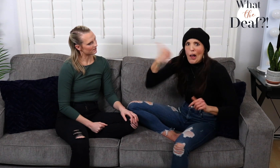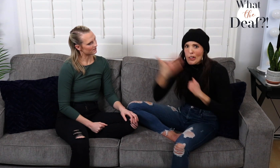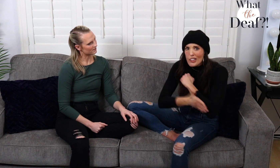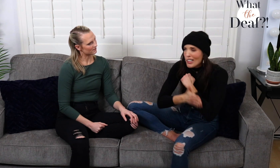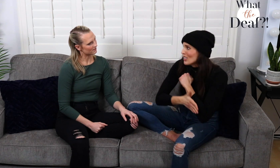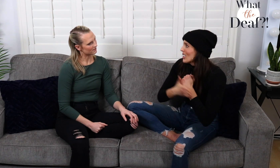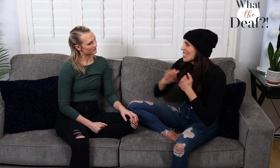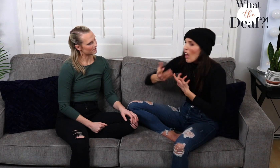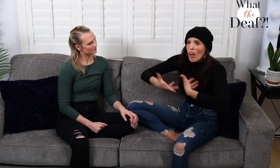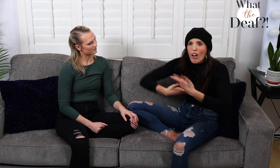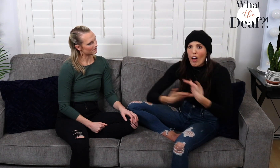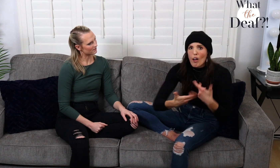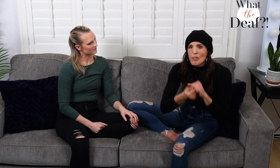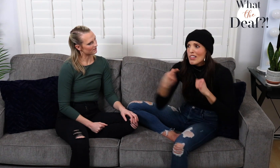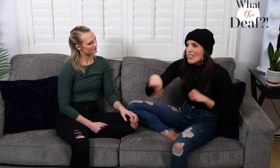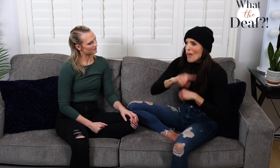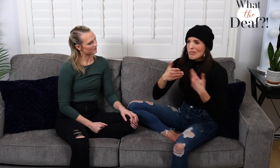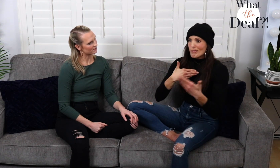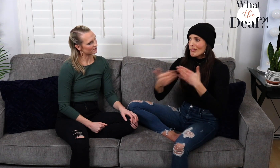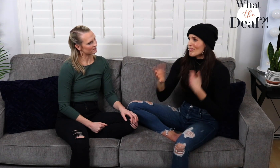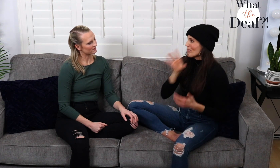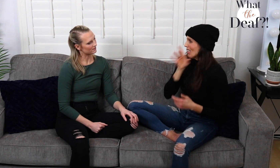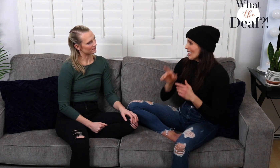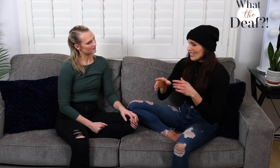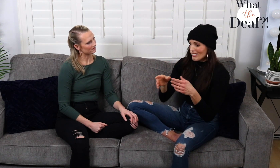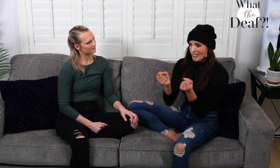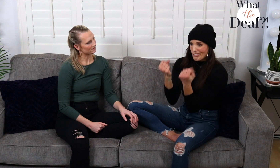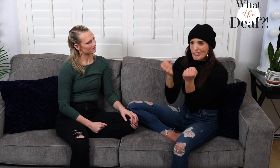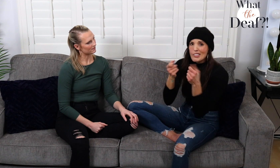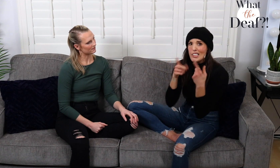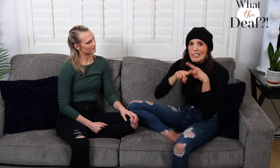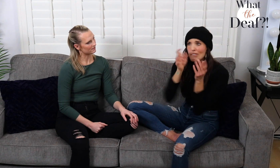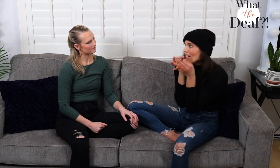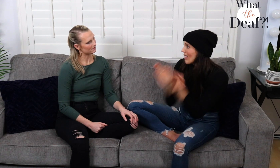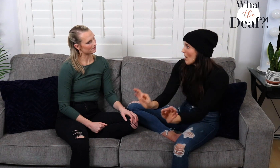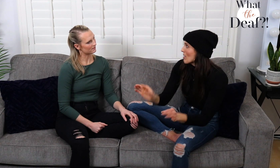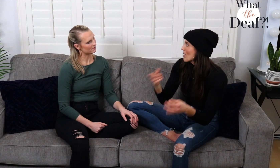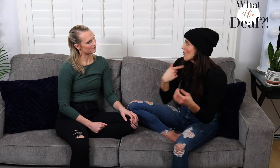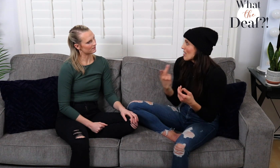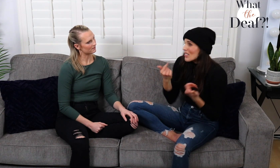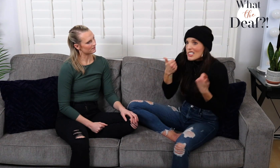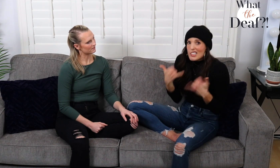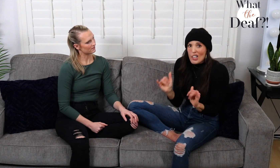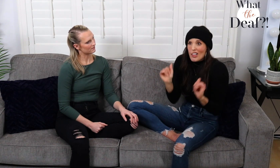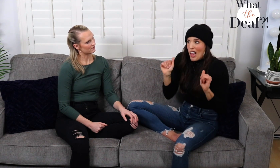countries and interact with them. And even though we don't sign the same language, we still